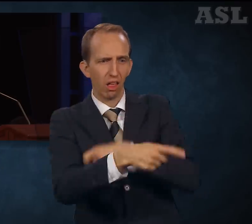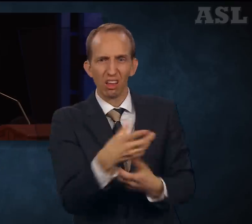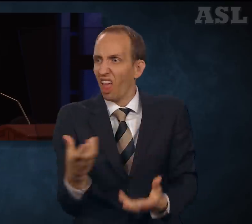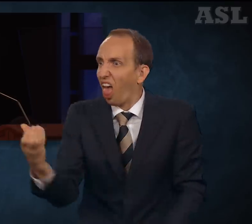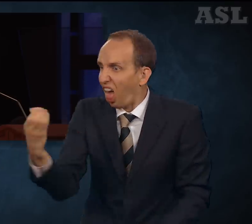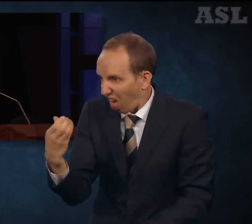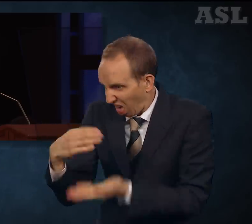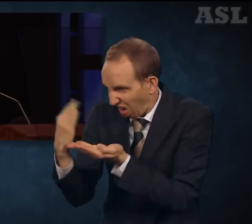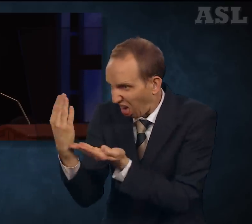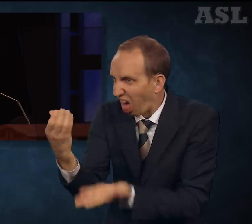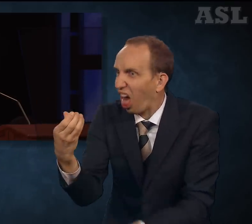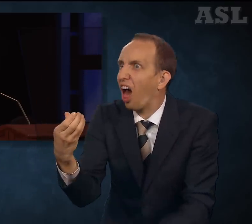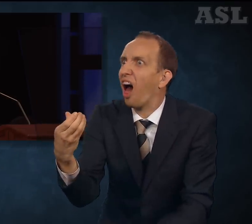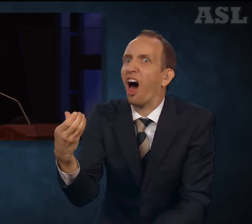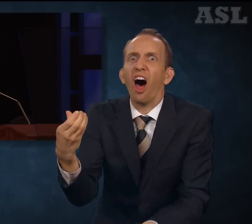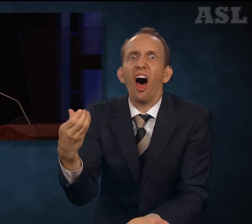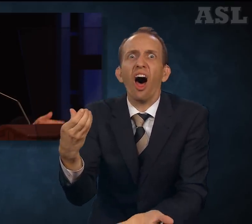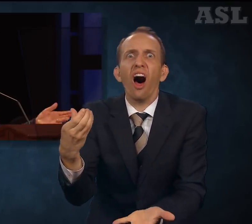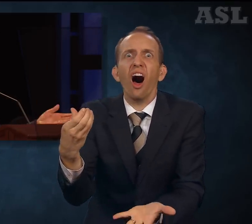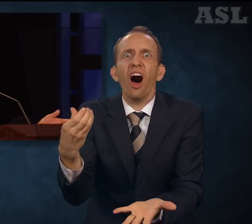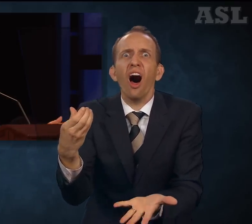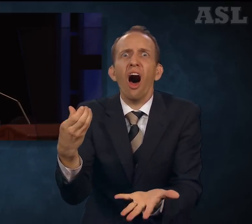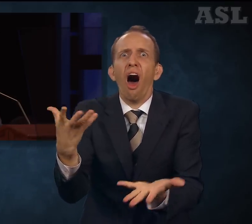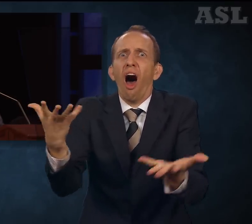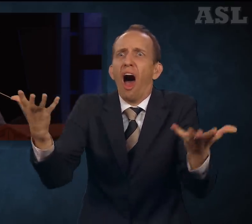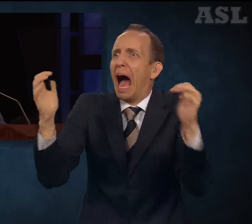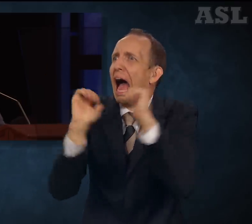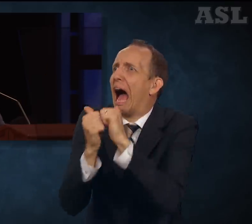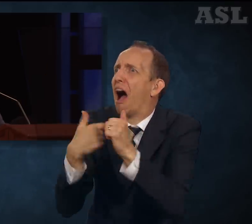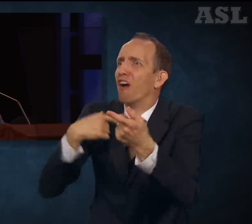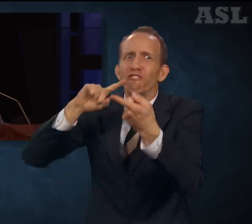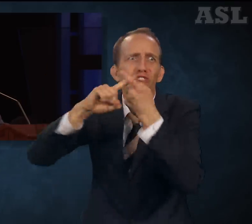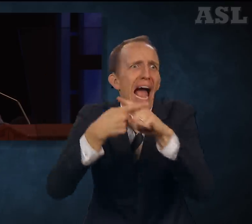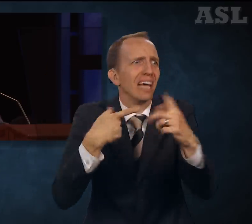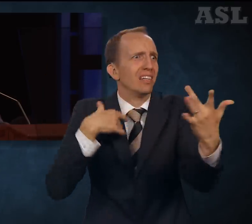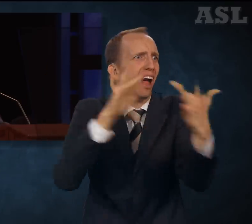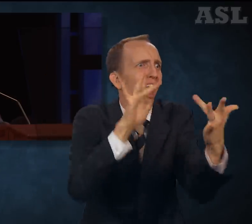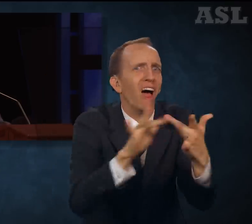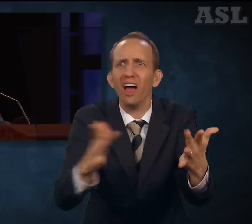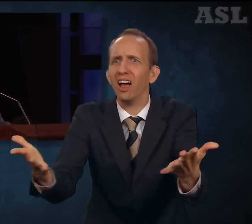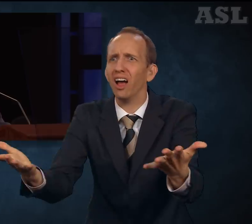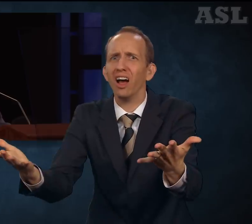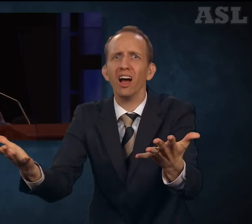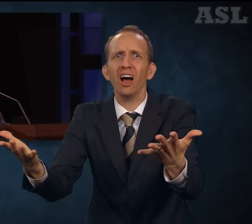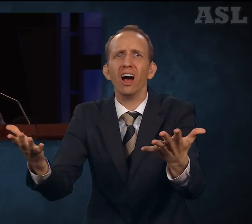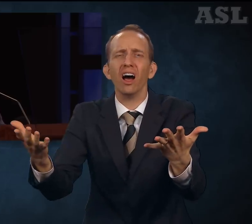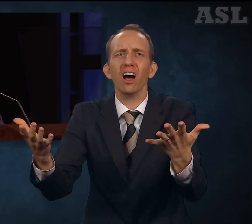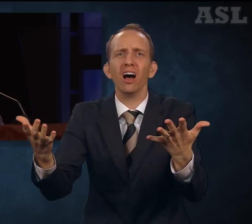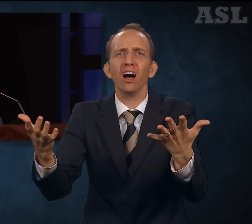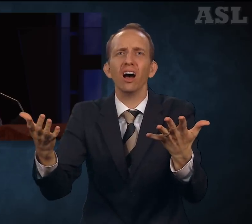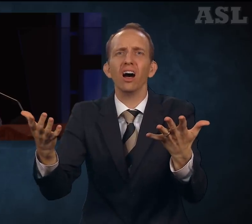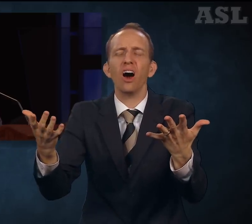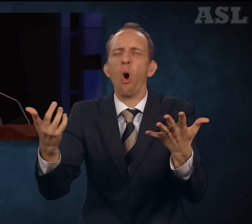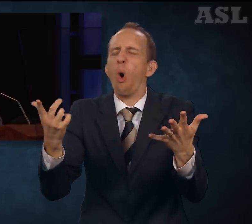PANICKED.